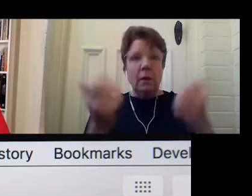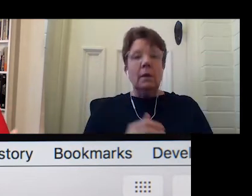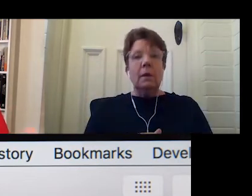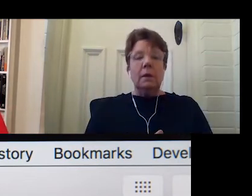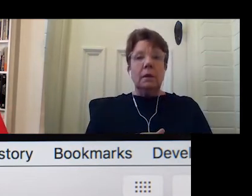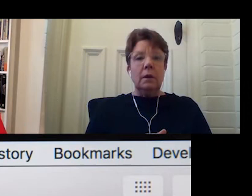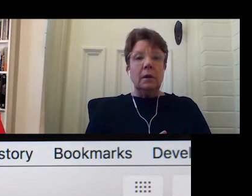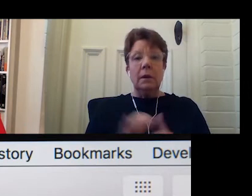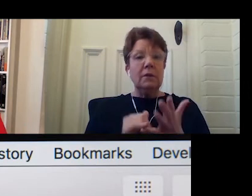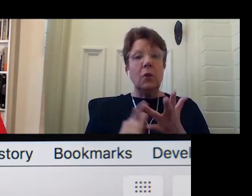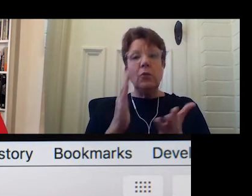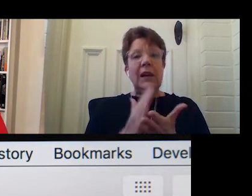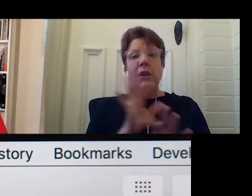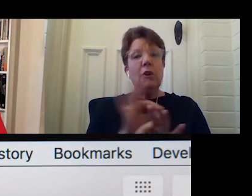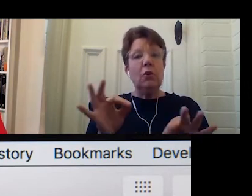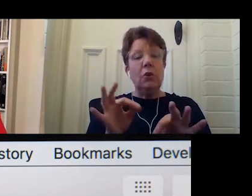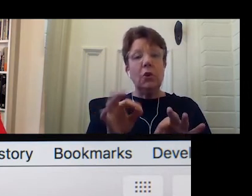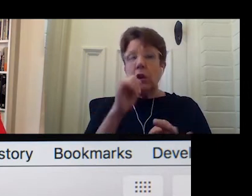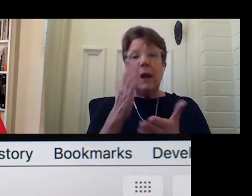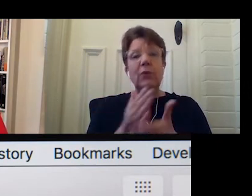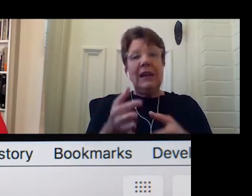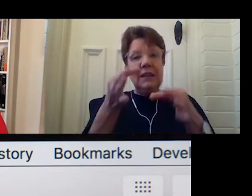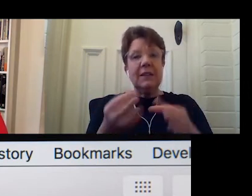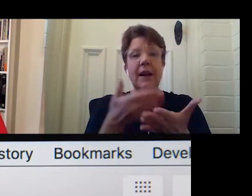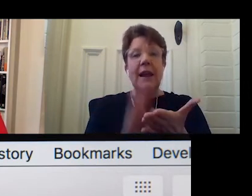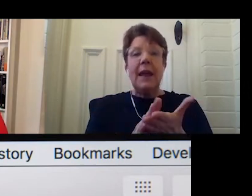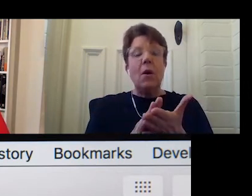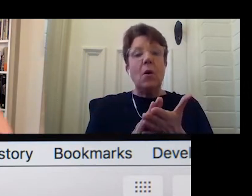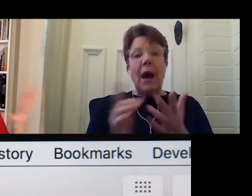decide how other people are going to perceive what's going on for you.